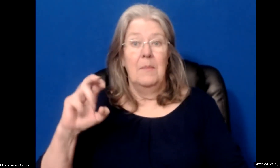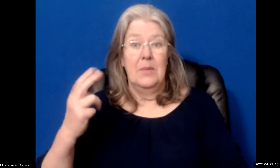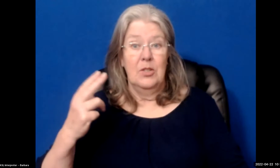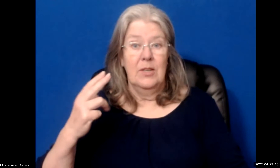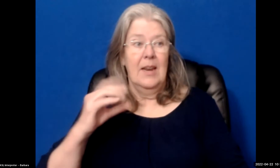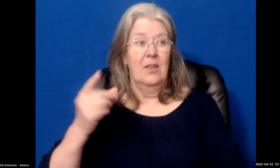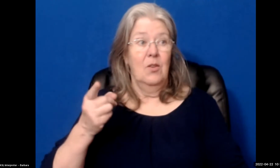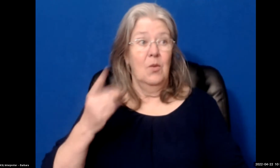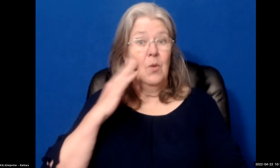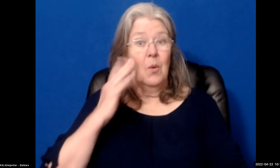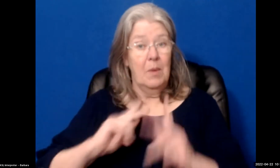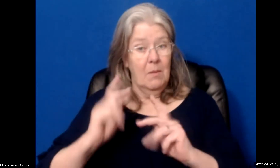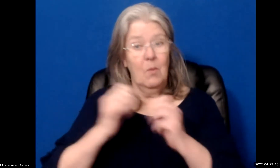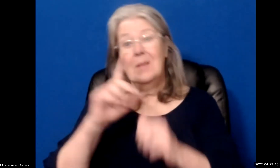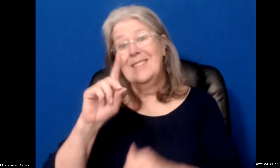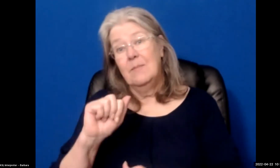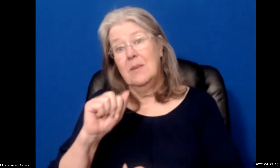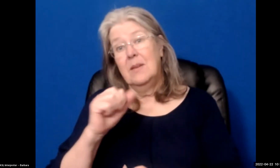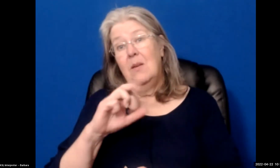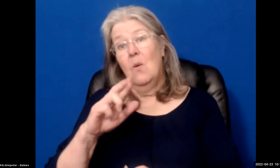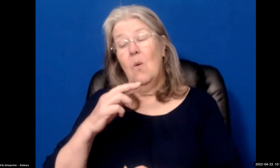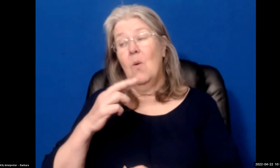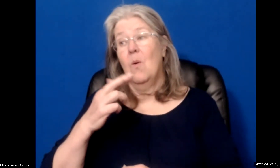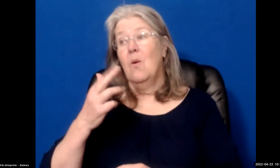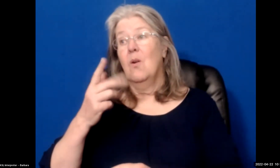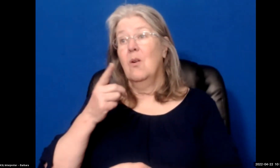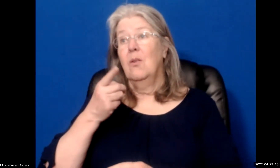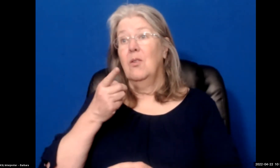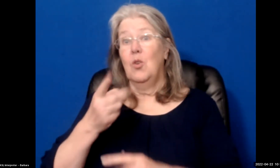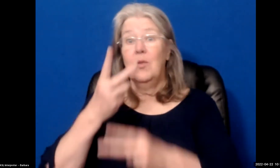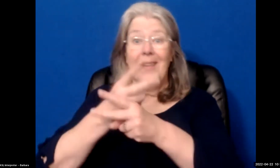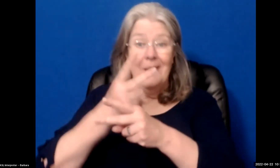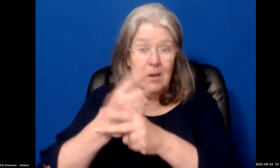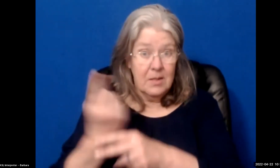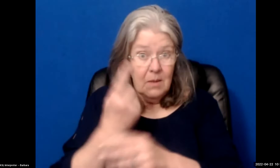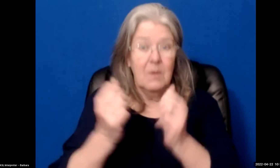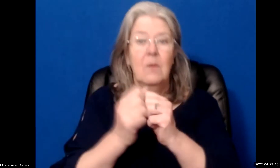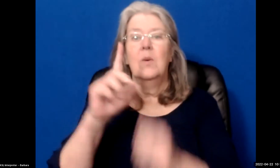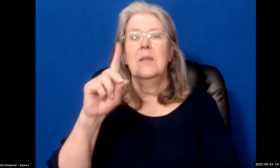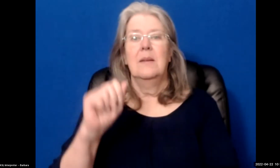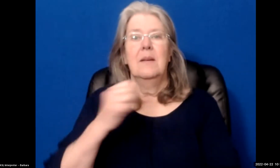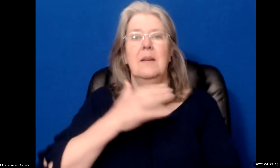or a family or paid caregiver for person with disability, please participate in this